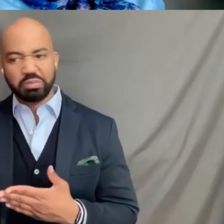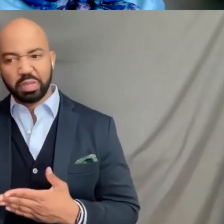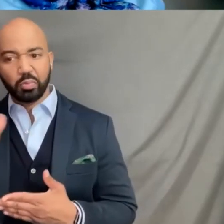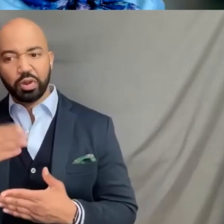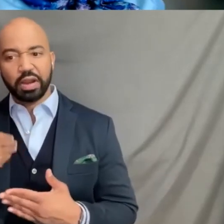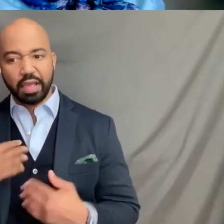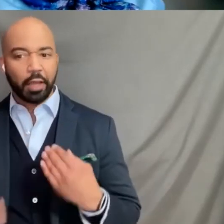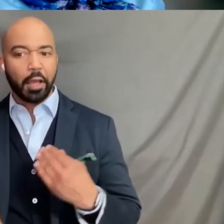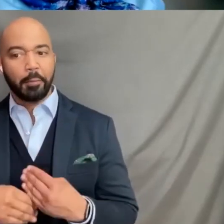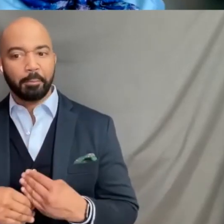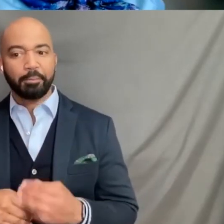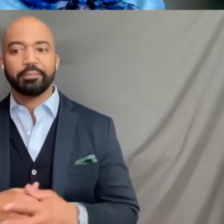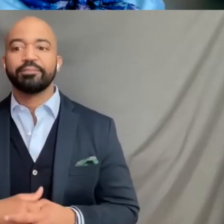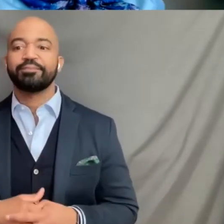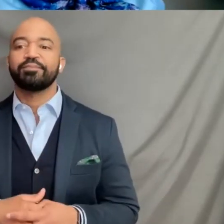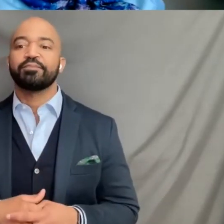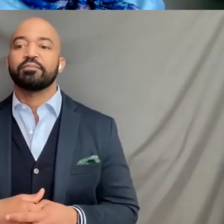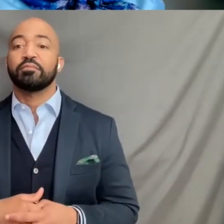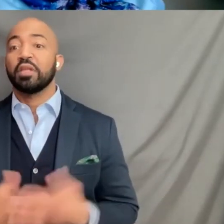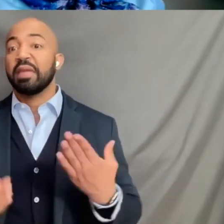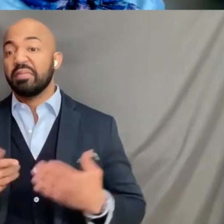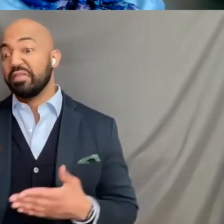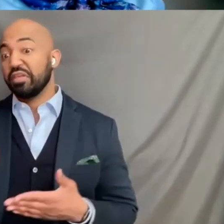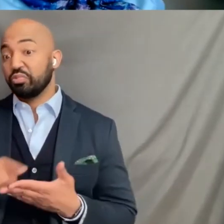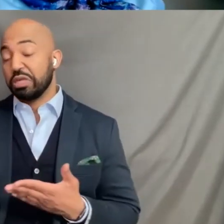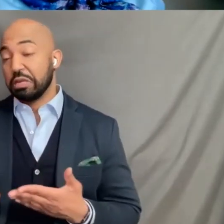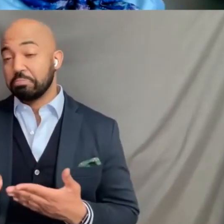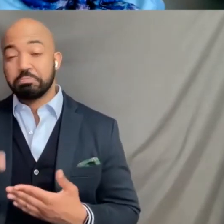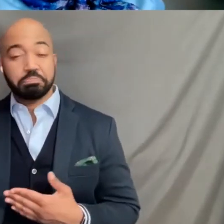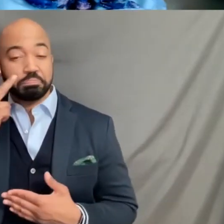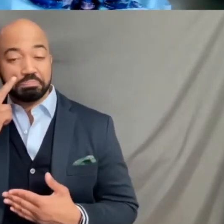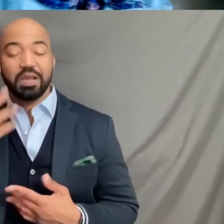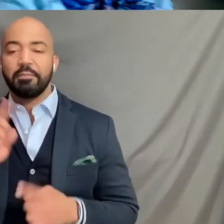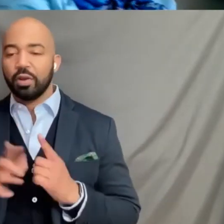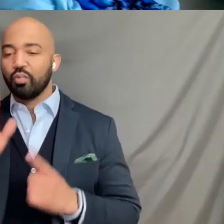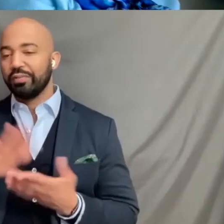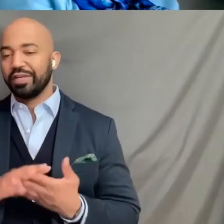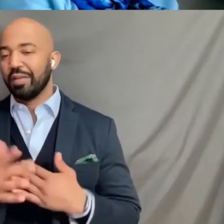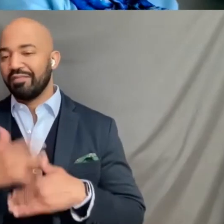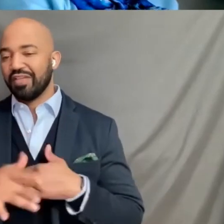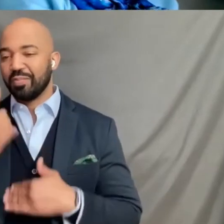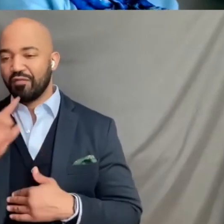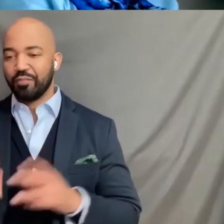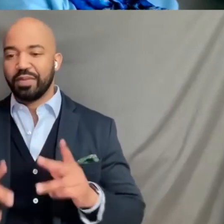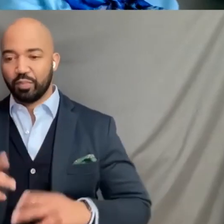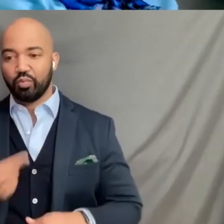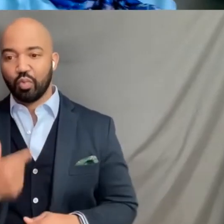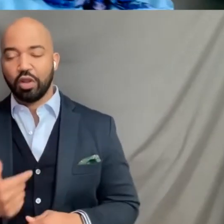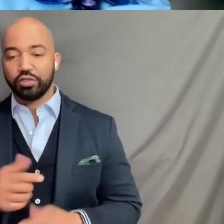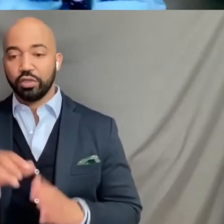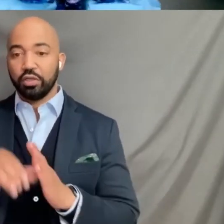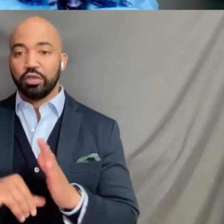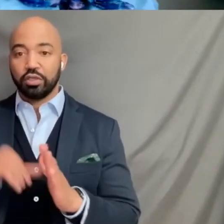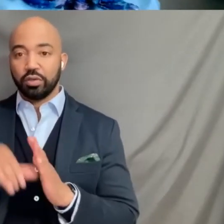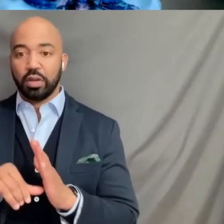Maybe by, maybe by the end of this week, we'll find out. But yes it will be available. Our YouTube channel, Caleb if you have that address